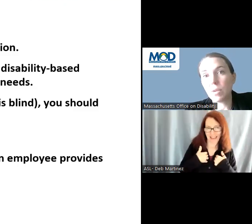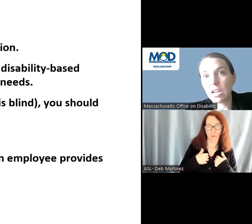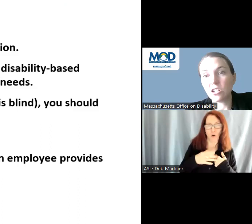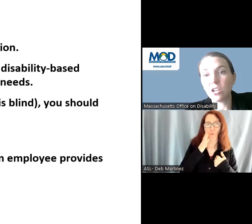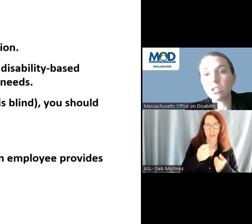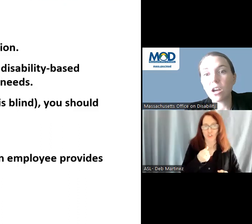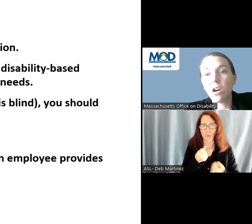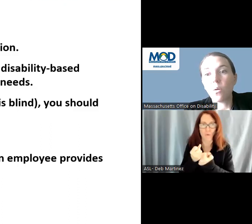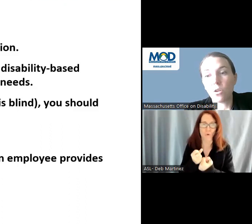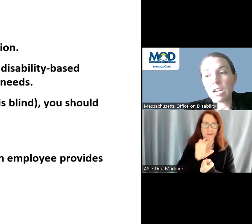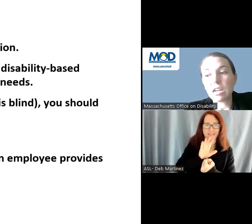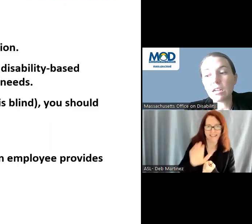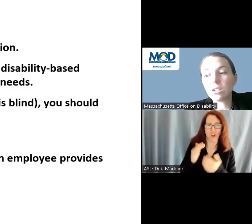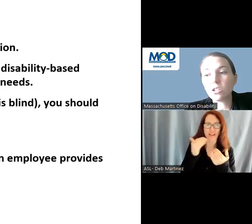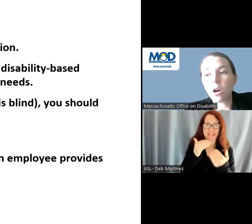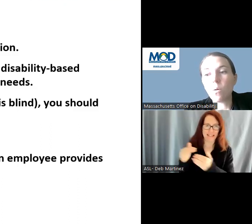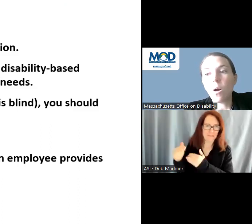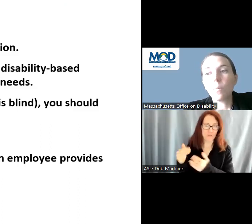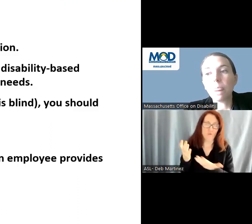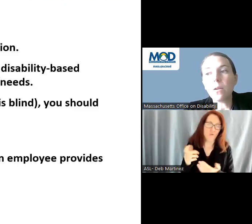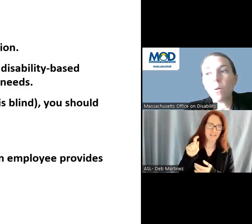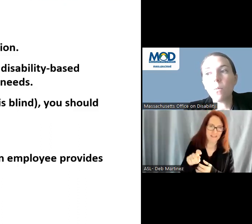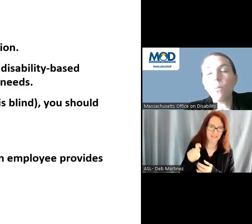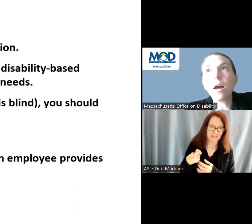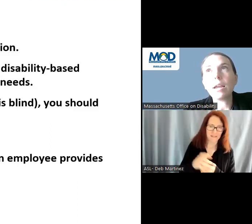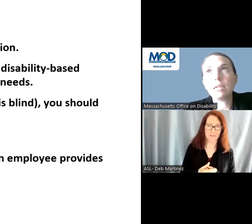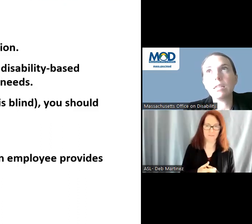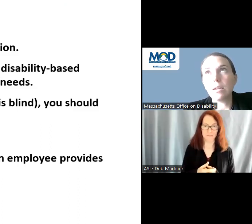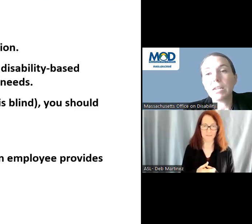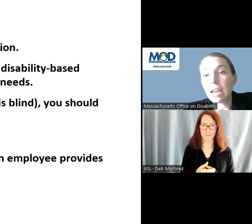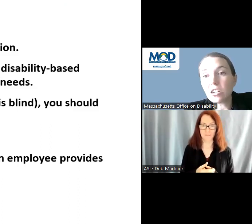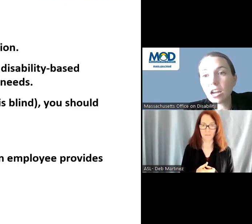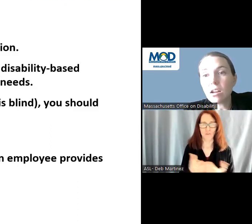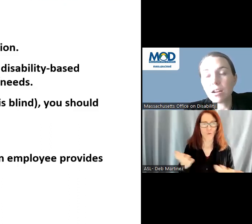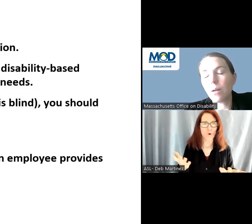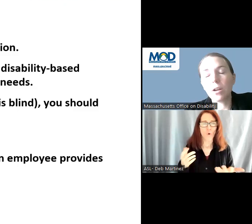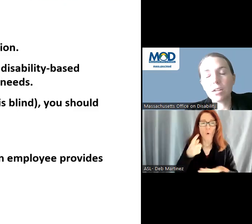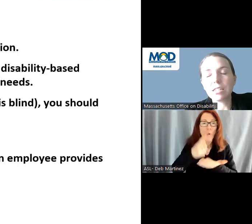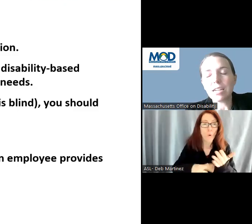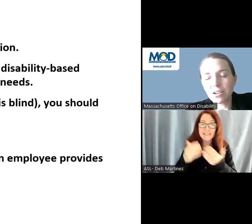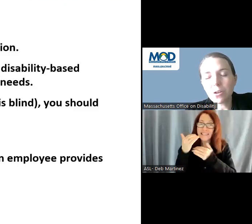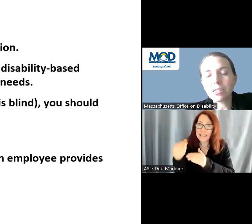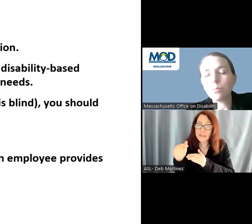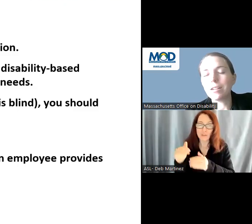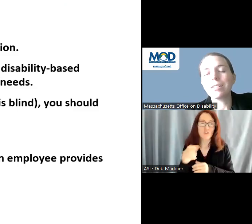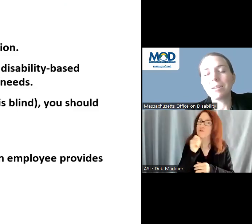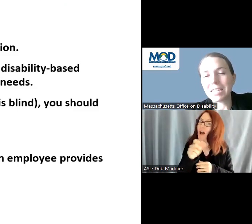those limitations or needs so you know what is the limitation not what is the diagnosis what is the